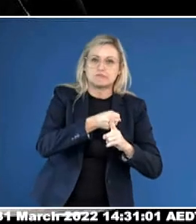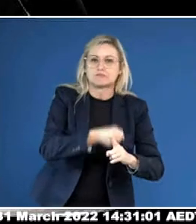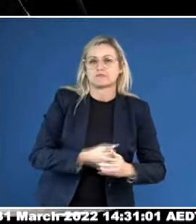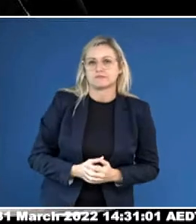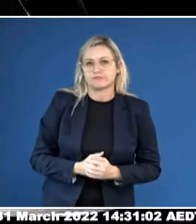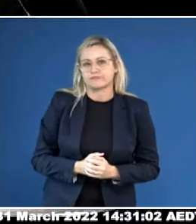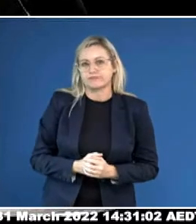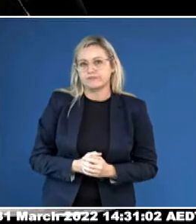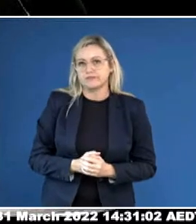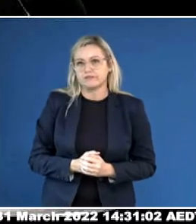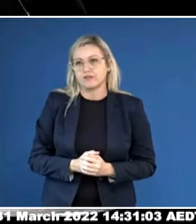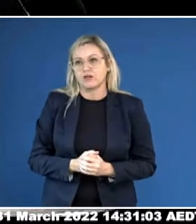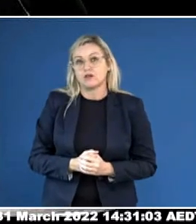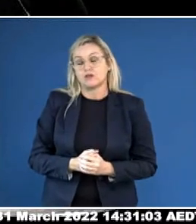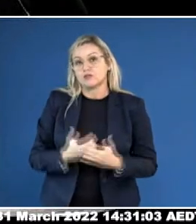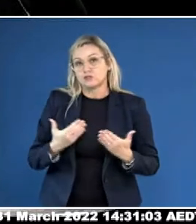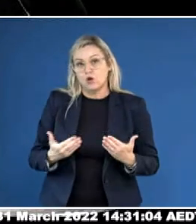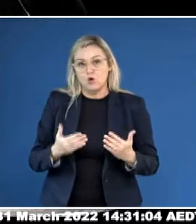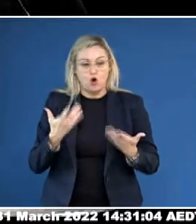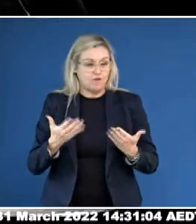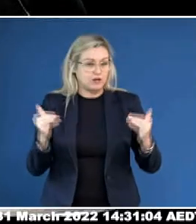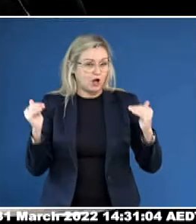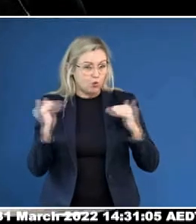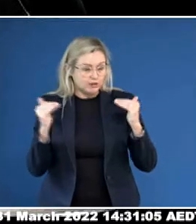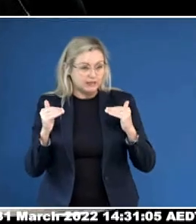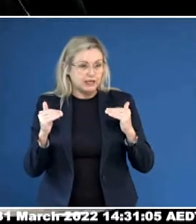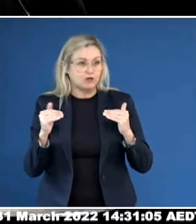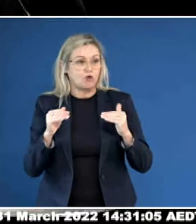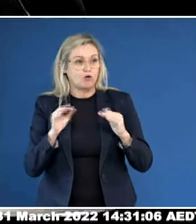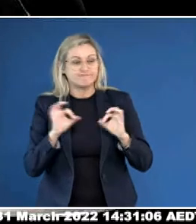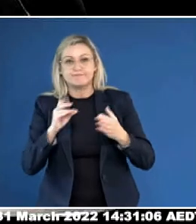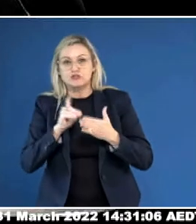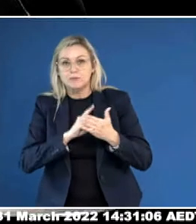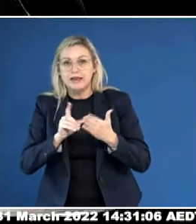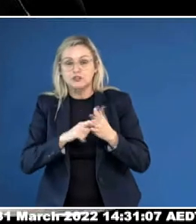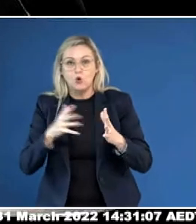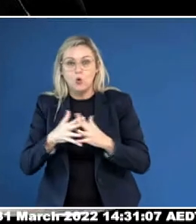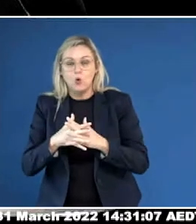So often equality and anti-discrimination laws and provisions categorise identity and